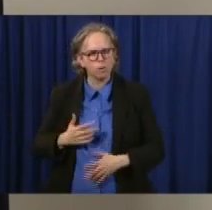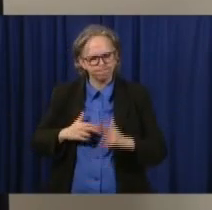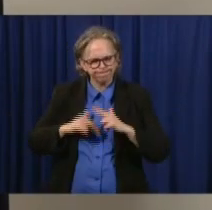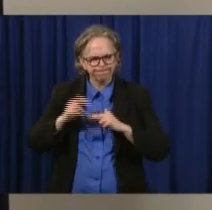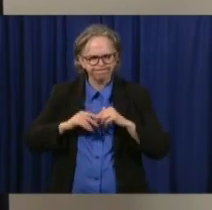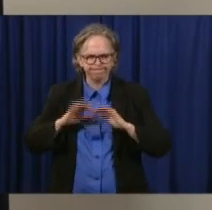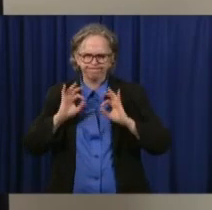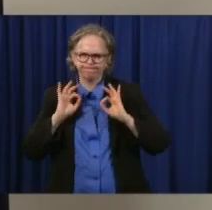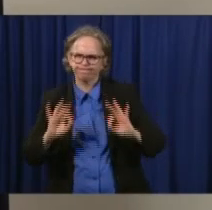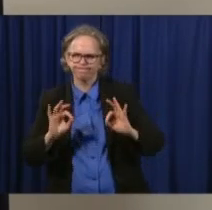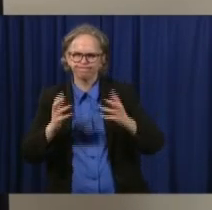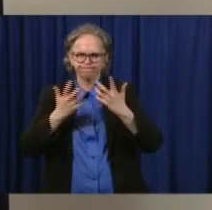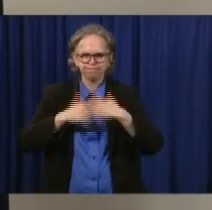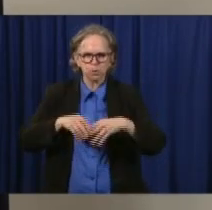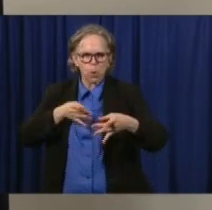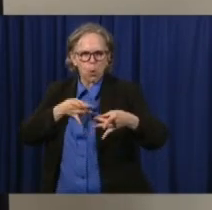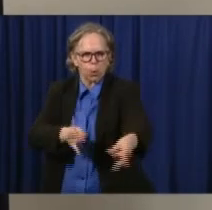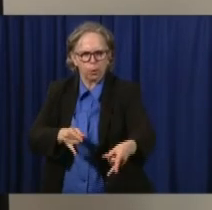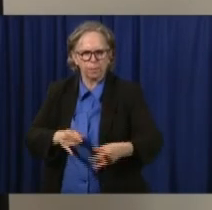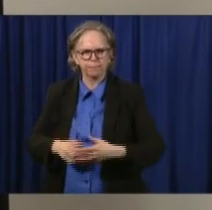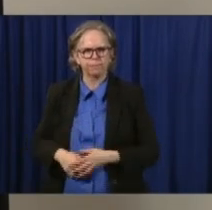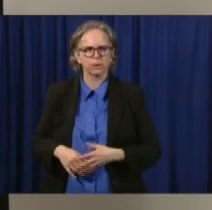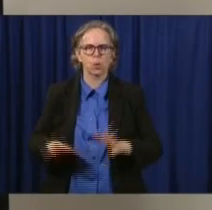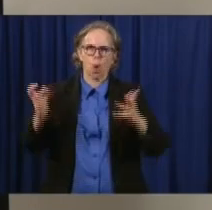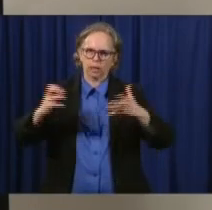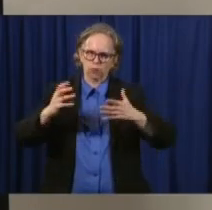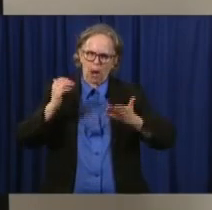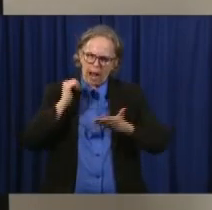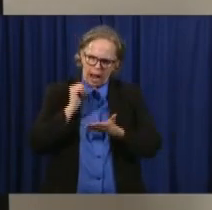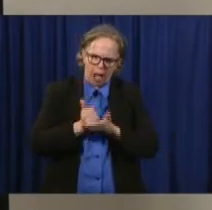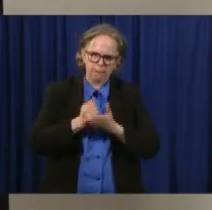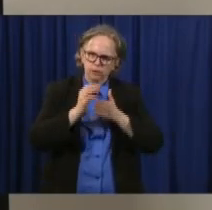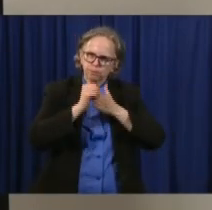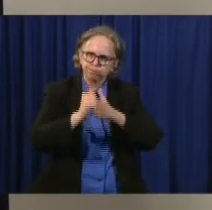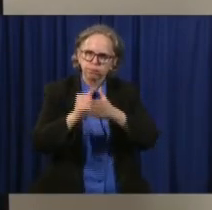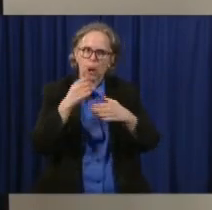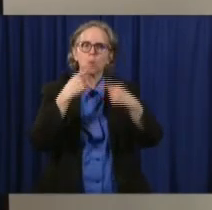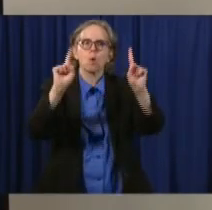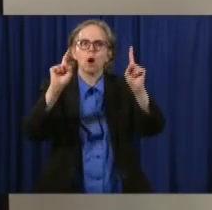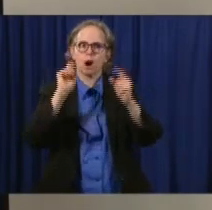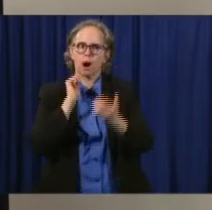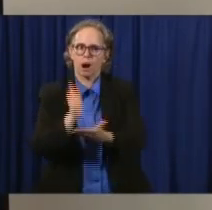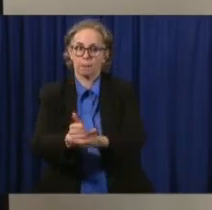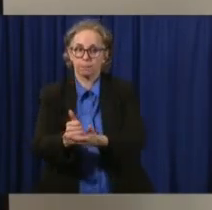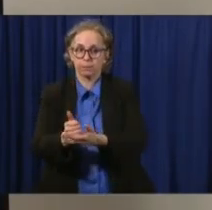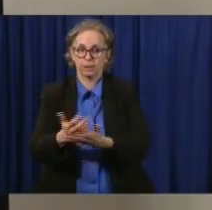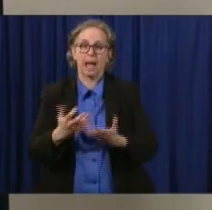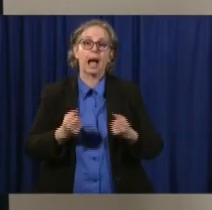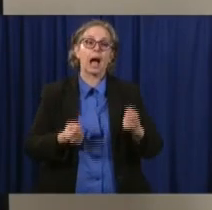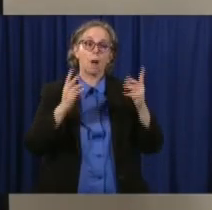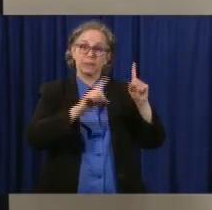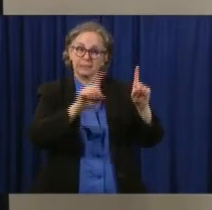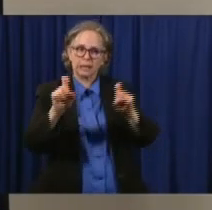NATIONAL GUARD AND IN PARTICULAR FOCUSING ON THESE CONGREGANT SETTINGS WHERE WE KNOW THERE IS SUCH HIGH RISK. I THINK WE HAVE A SYSTEM THAT WE ARE BUILDING HERE IN OHIO I